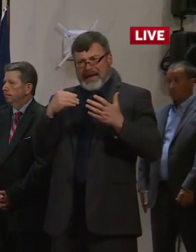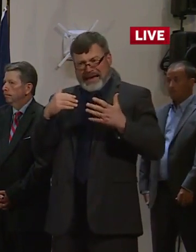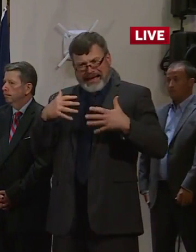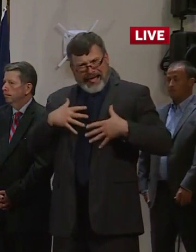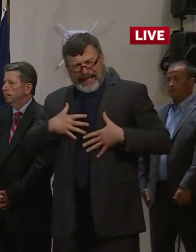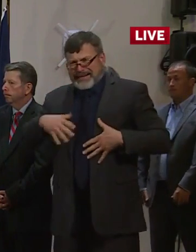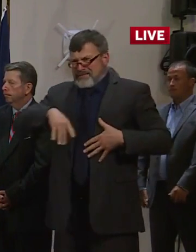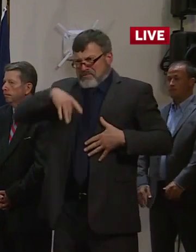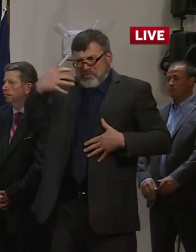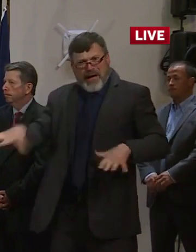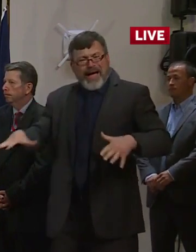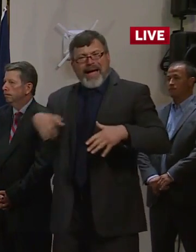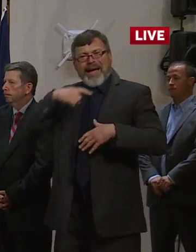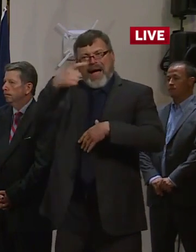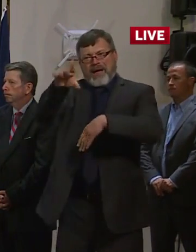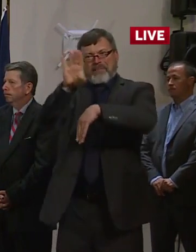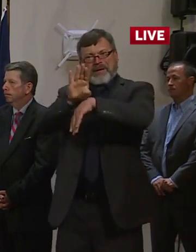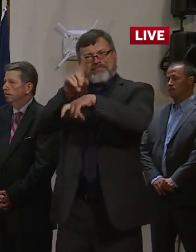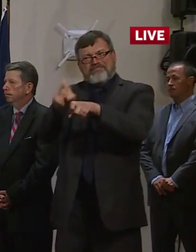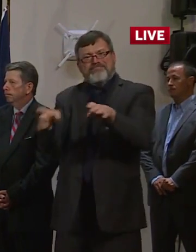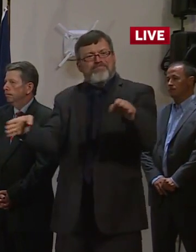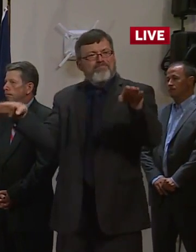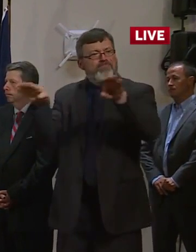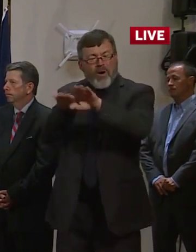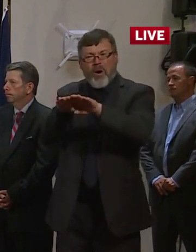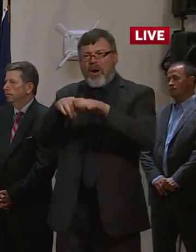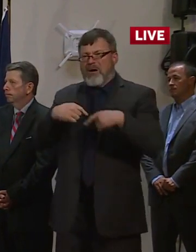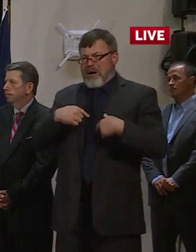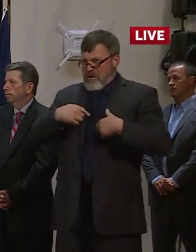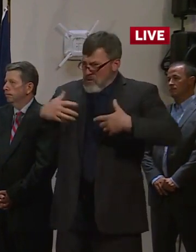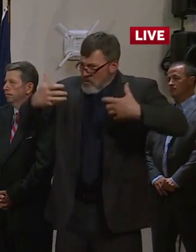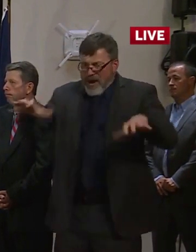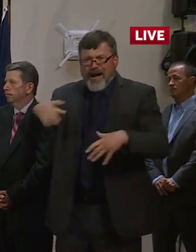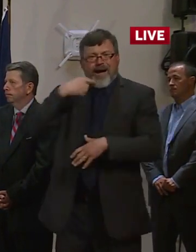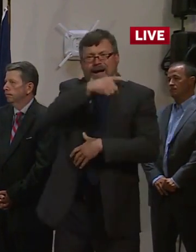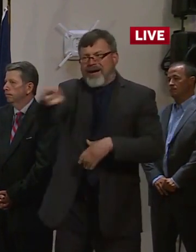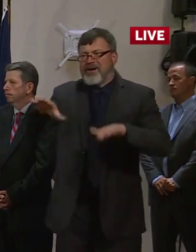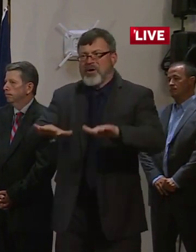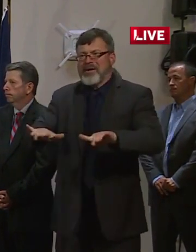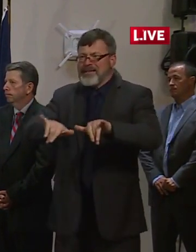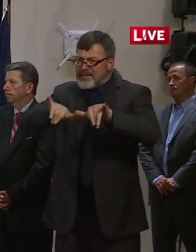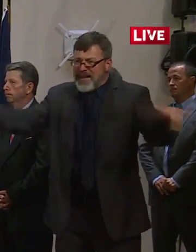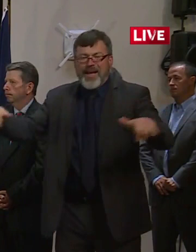NEVER DID I THINK I WOULD BE THE GOVERNOR ORDERING BUSINESSES TO